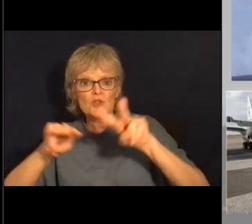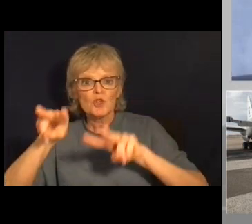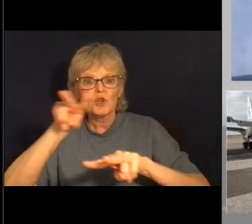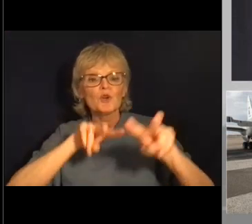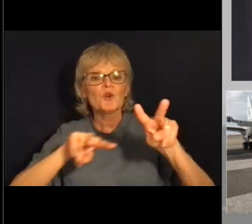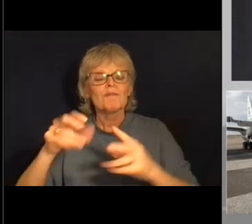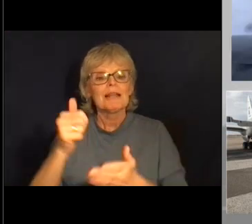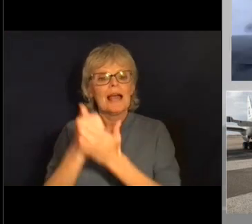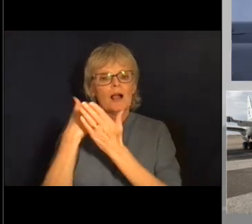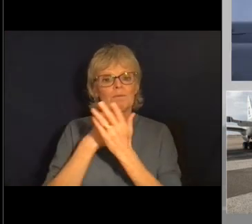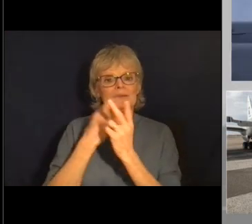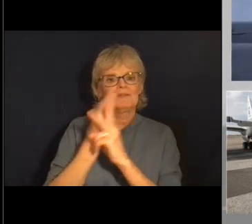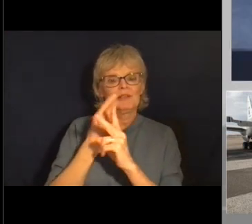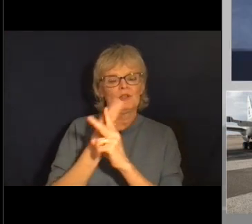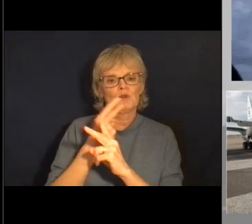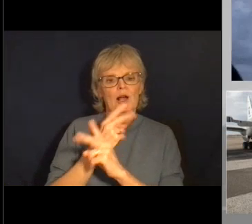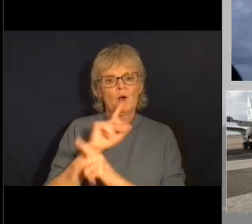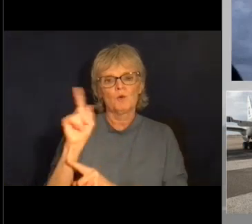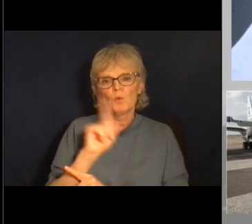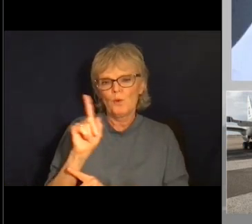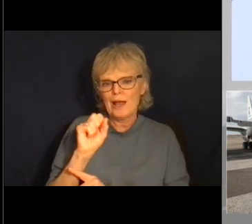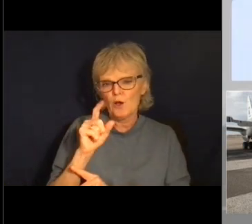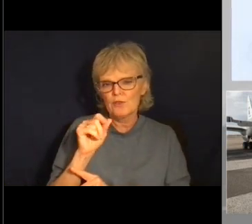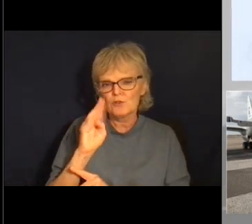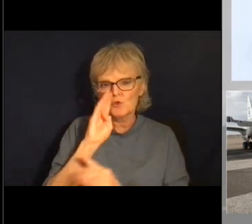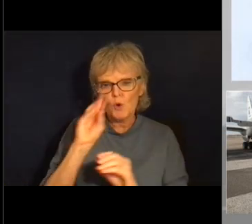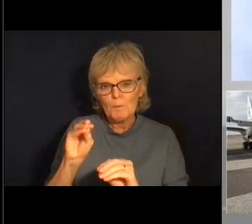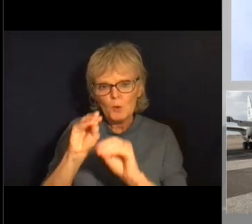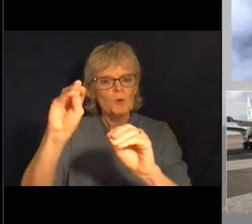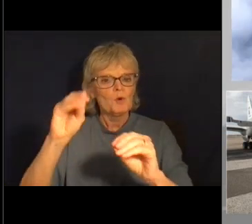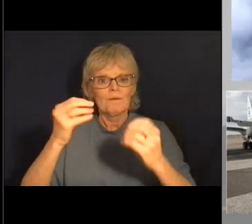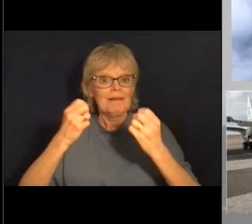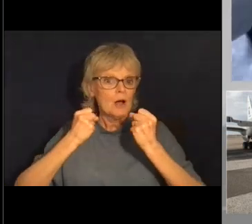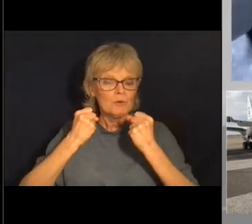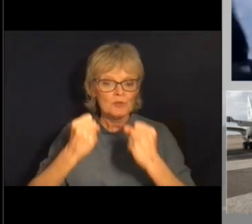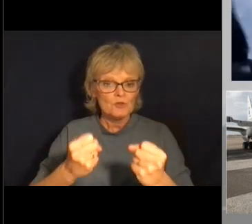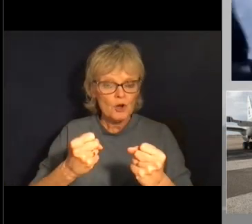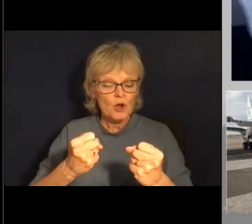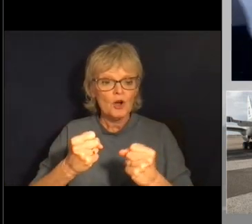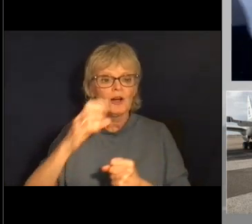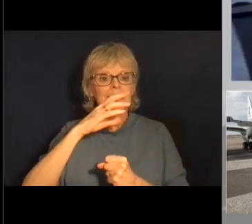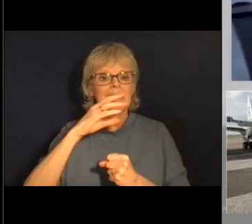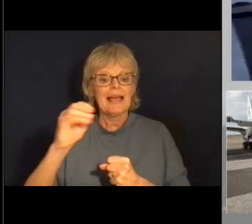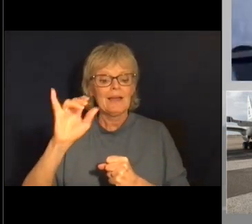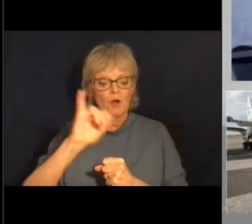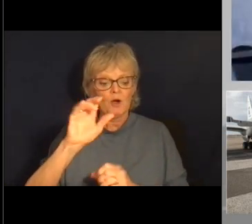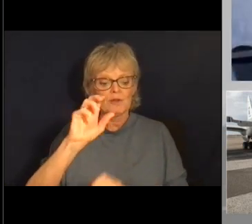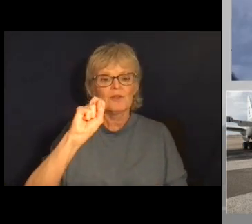figure out where that storm is going to go and how strong it might be. And there are even sail drones that are being used right now.